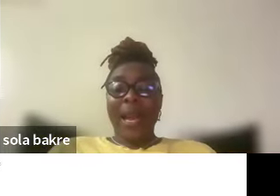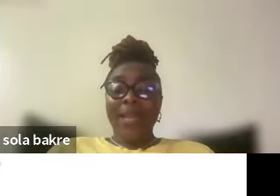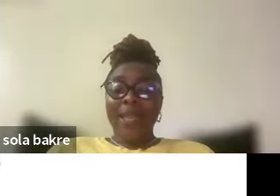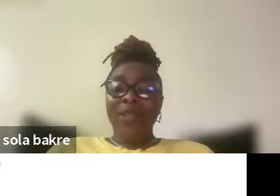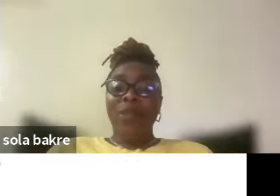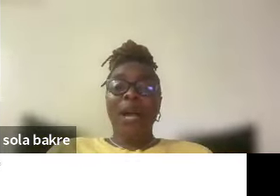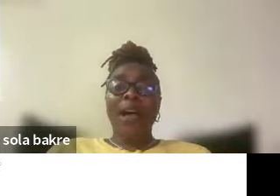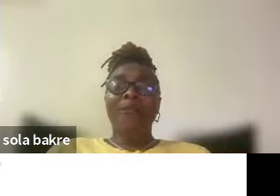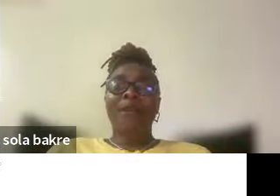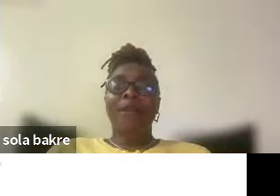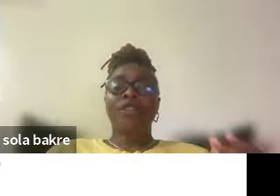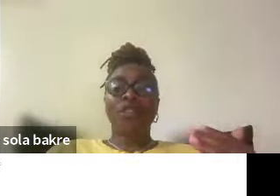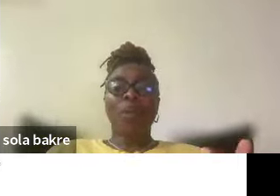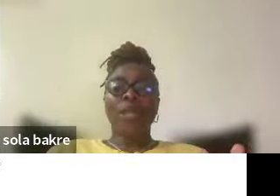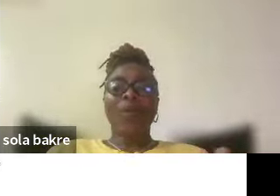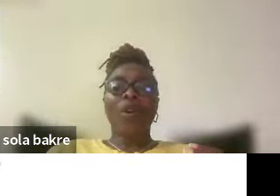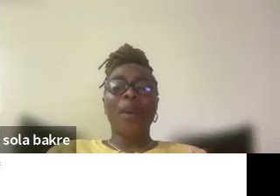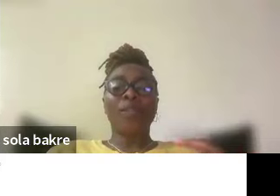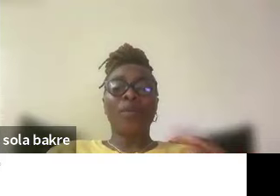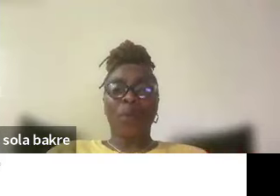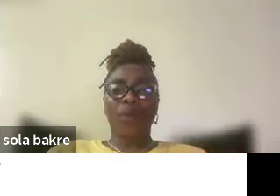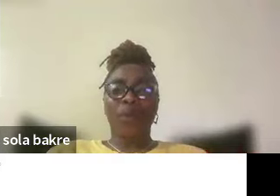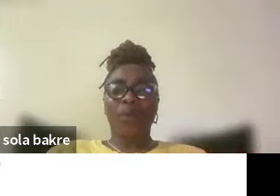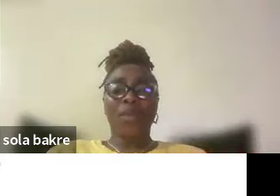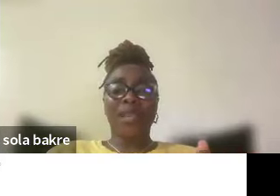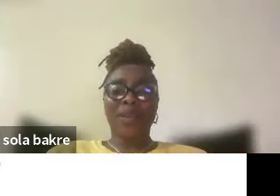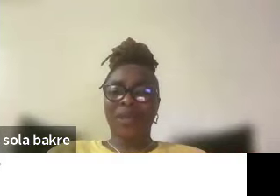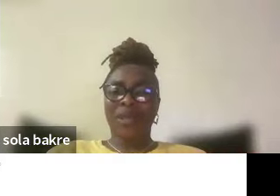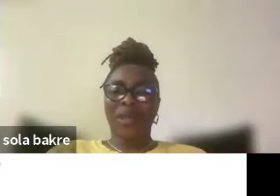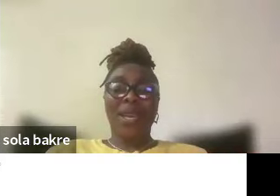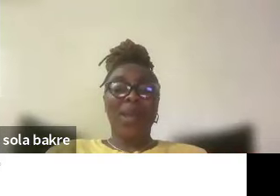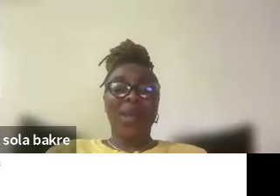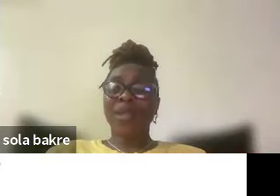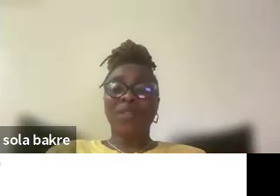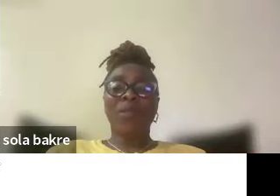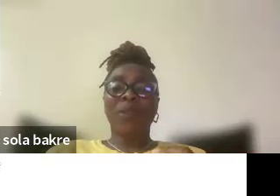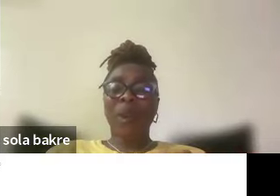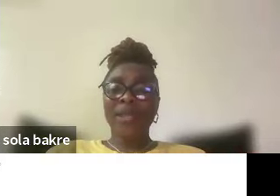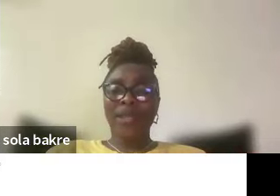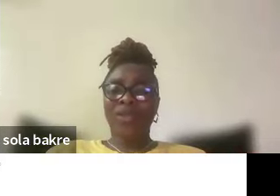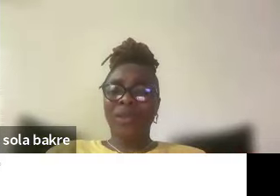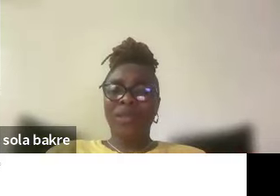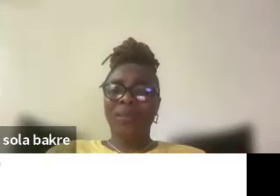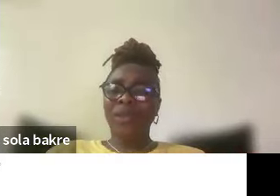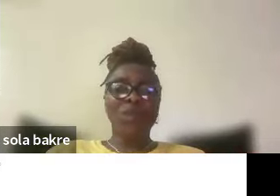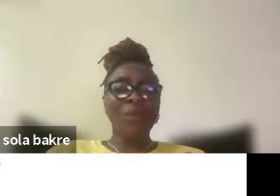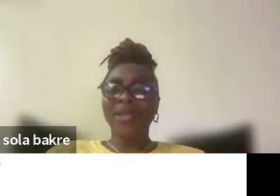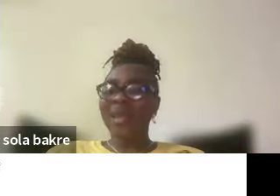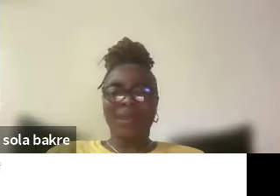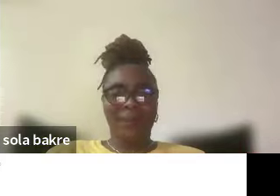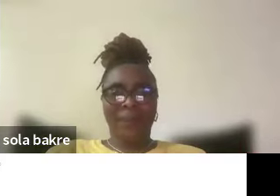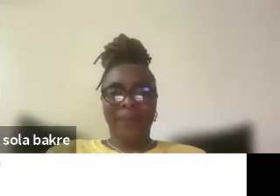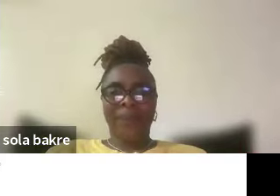sola bakre: and then you will have someone that will come and talk with us on Saturday. He promises to be quite interesting. Please don't miss any.